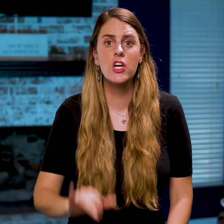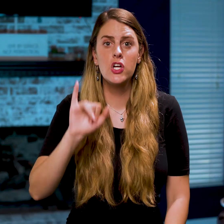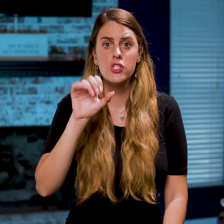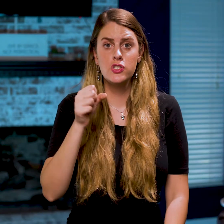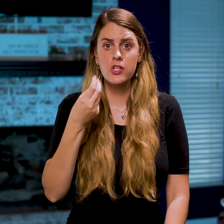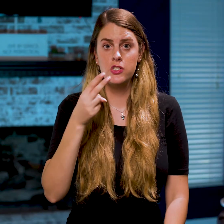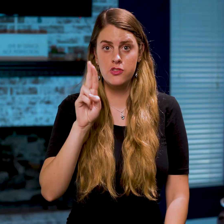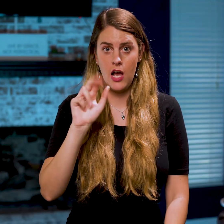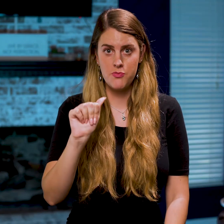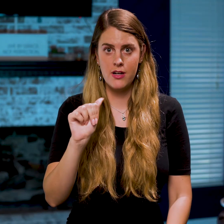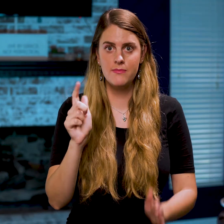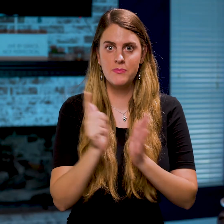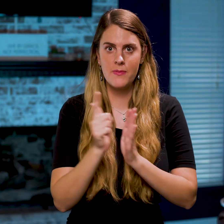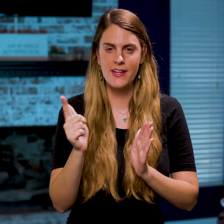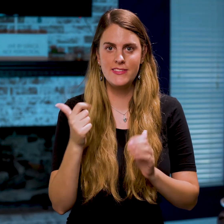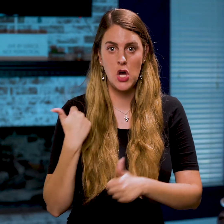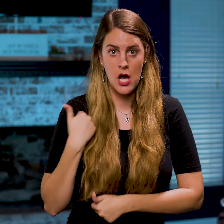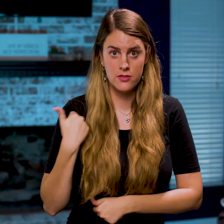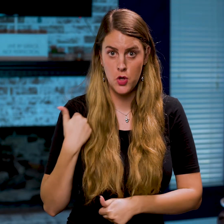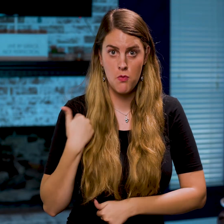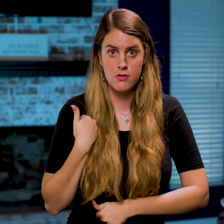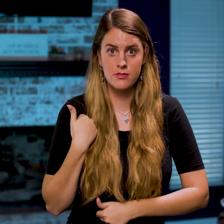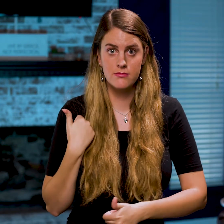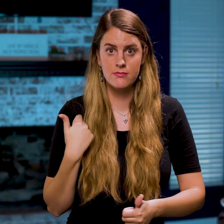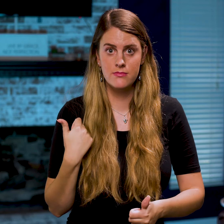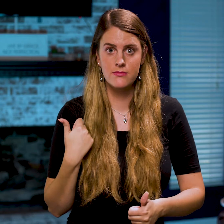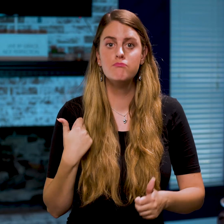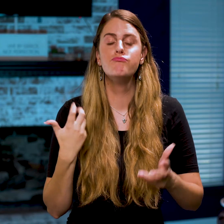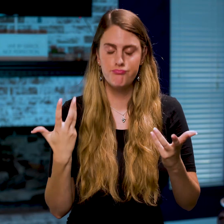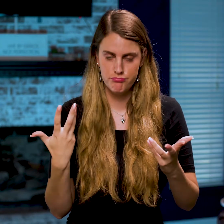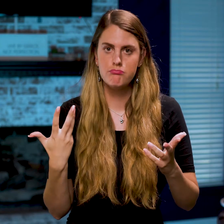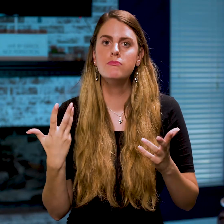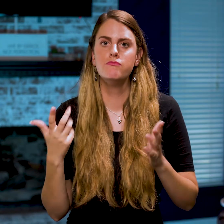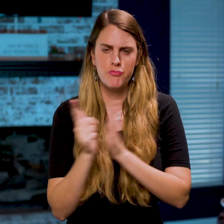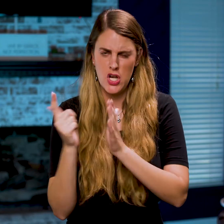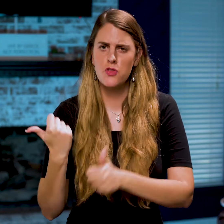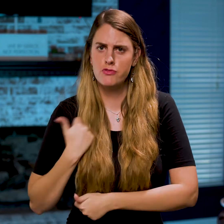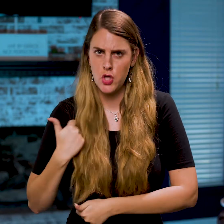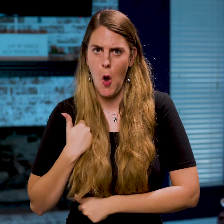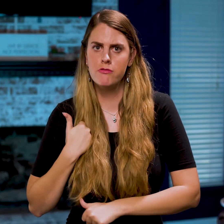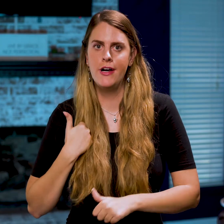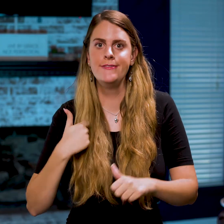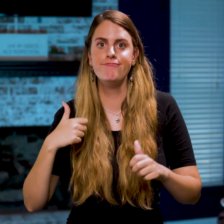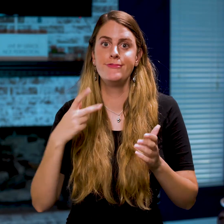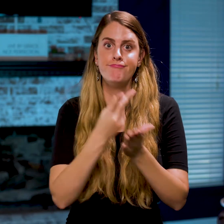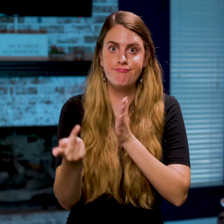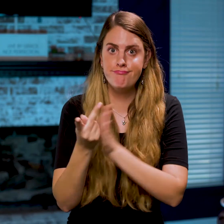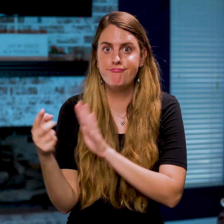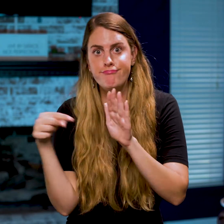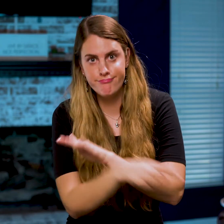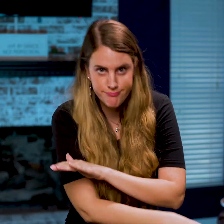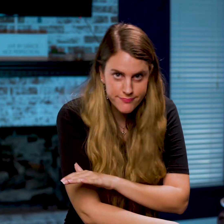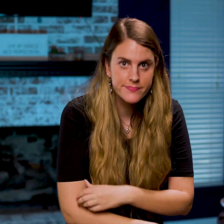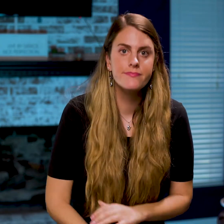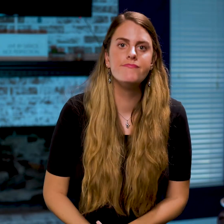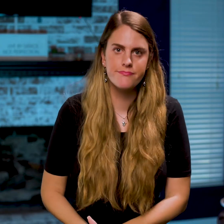Joshua forbid the soldiers to take plunder;